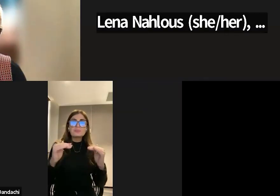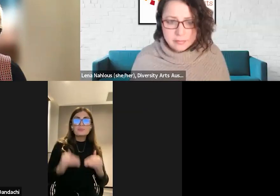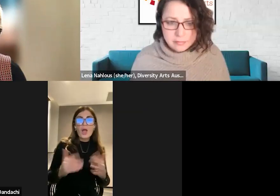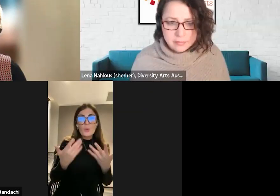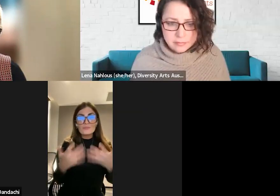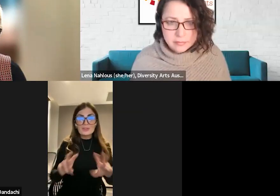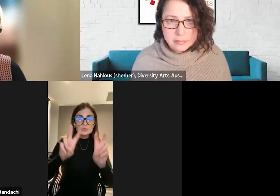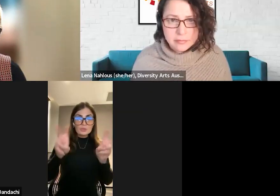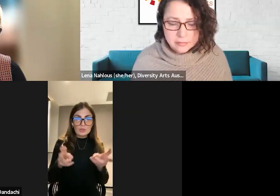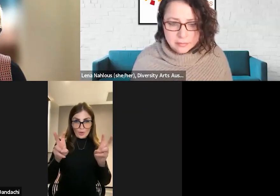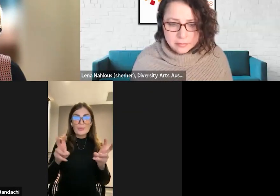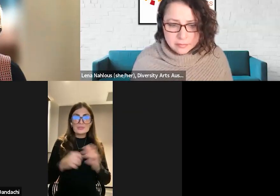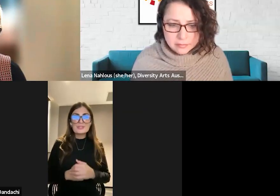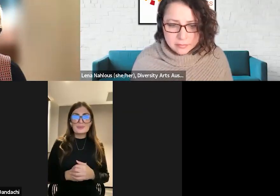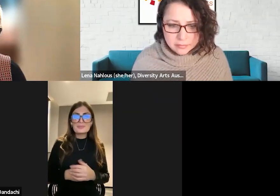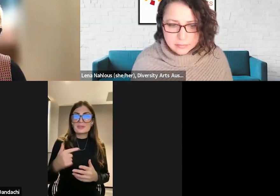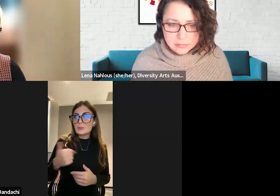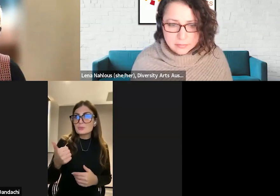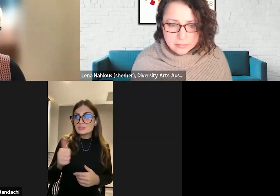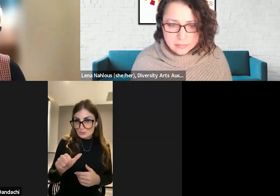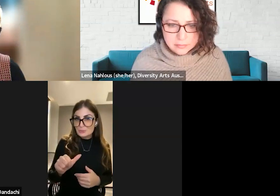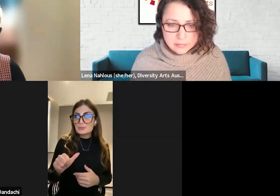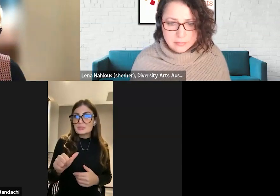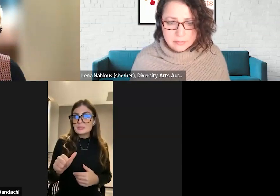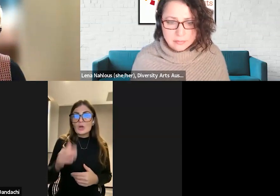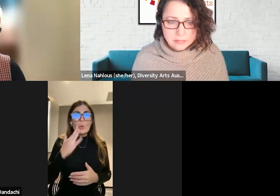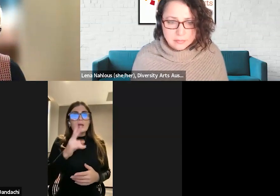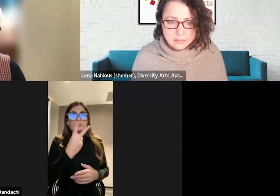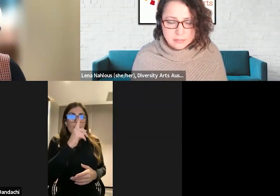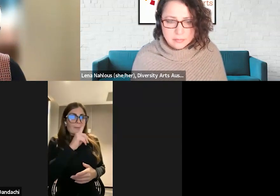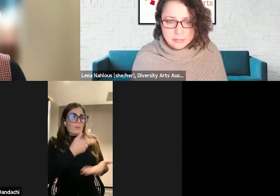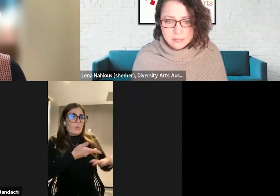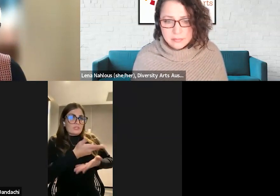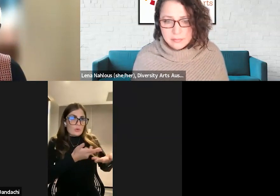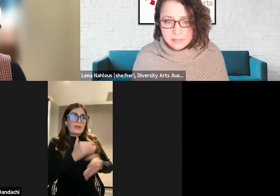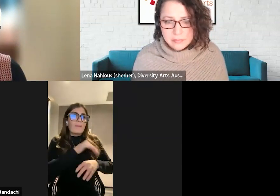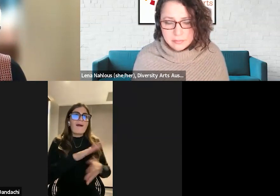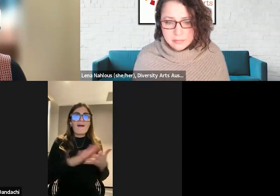Smith used when they were explaining how a successful